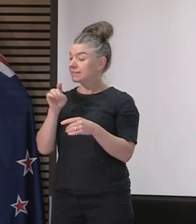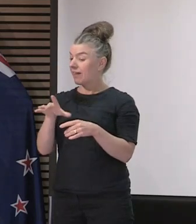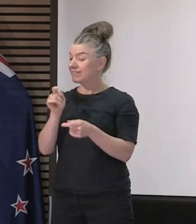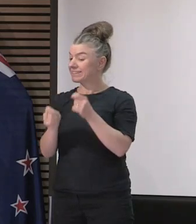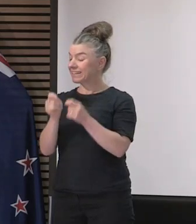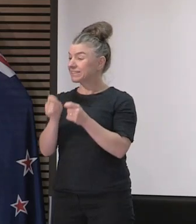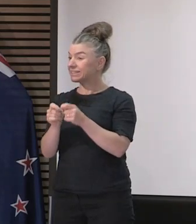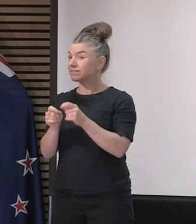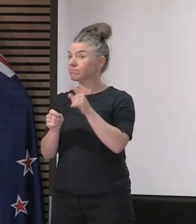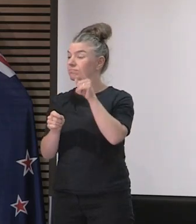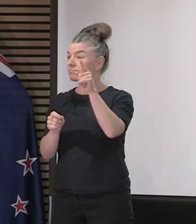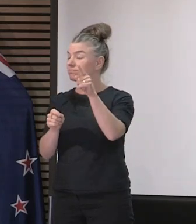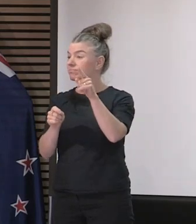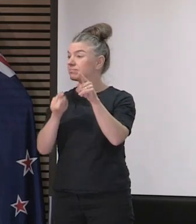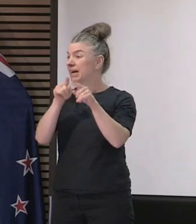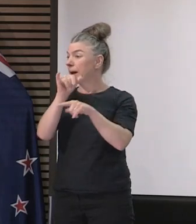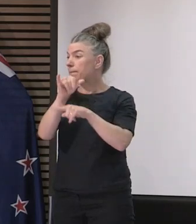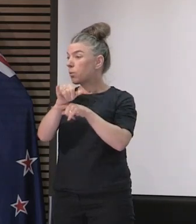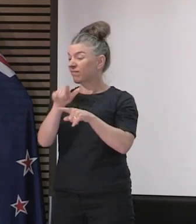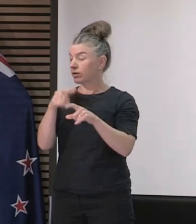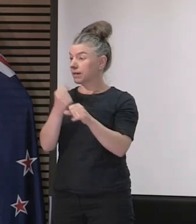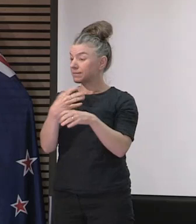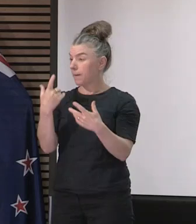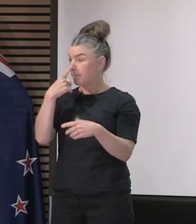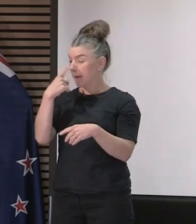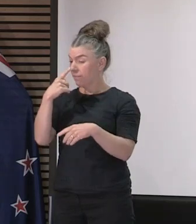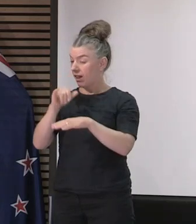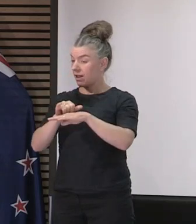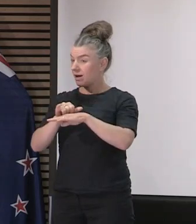border and in particular with